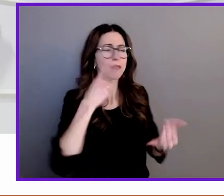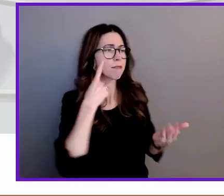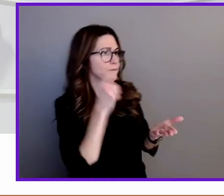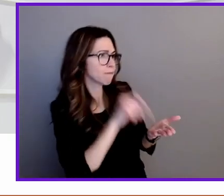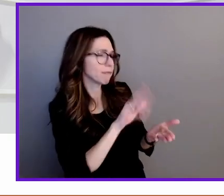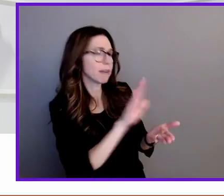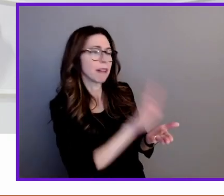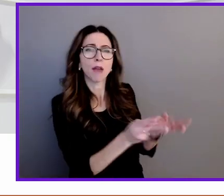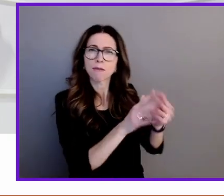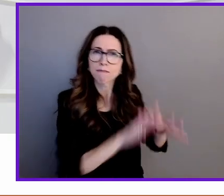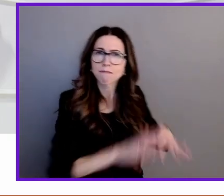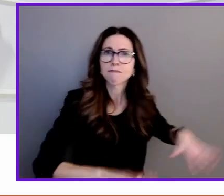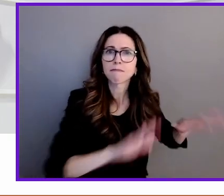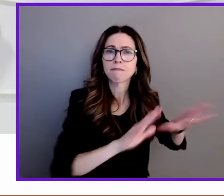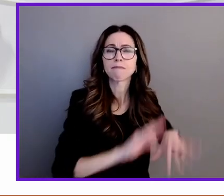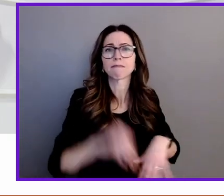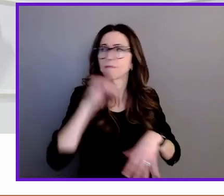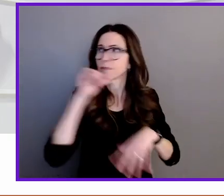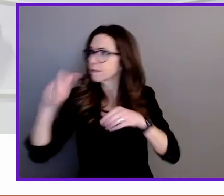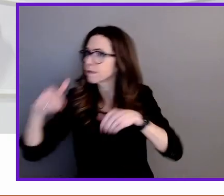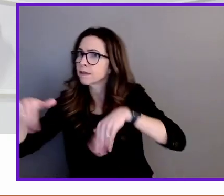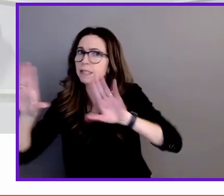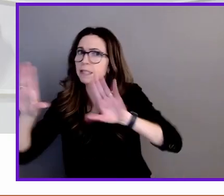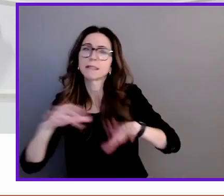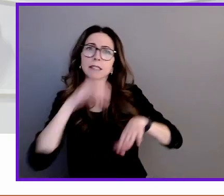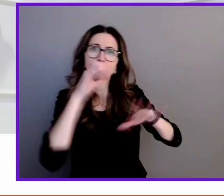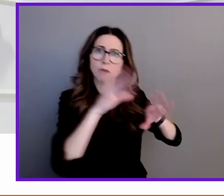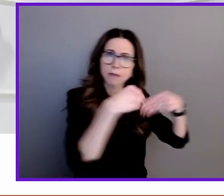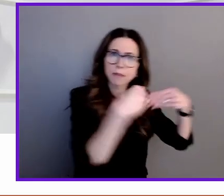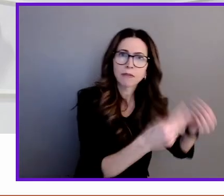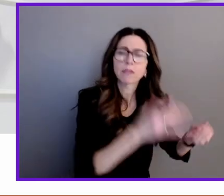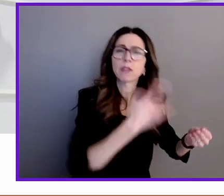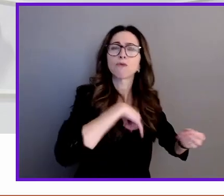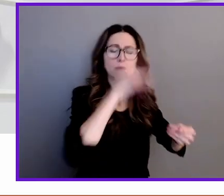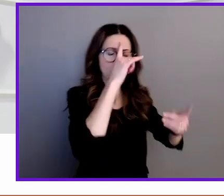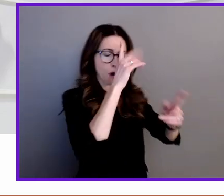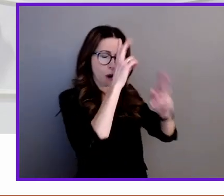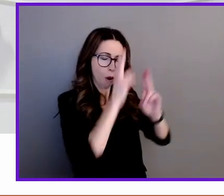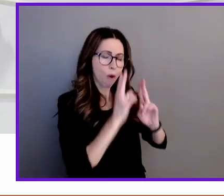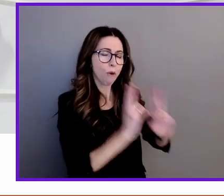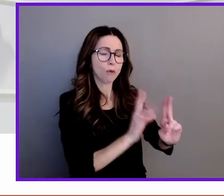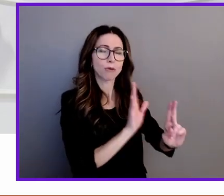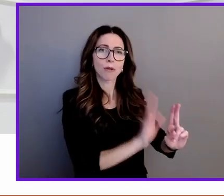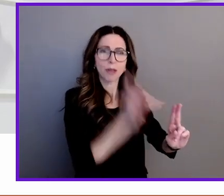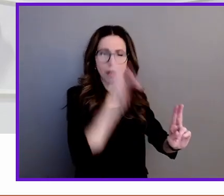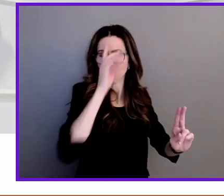and we honor the Algonquin’s long history of welcoming many nations to this beautiful territory,